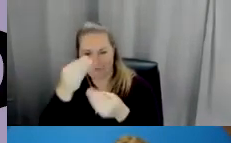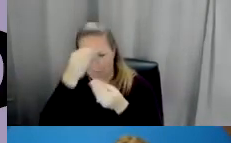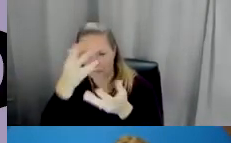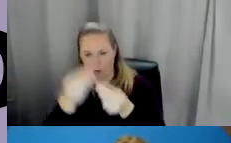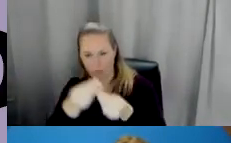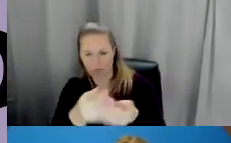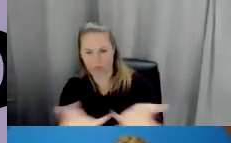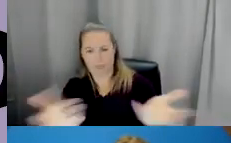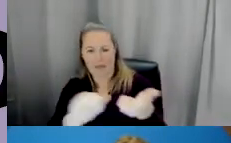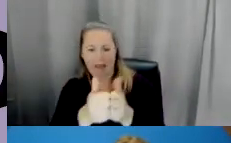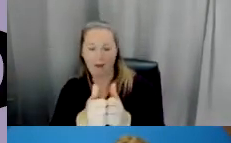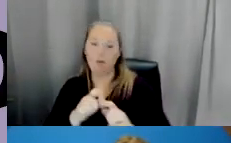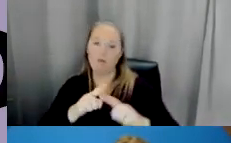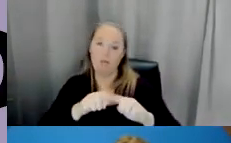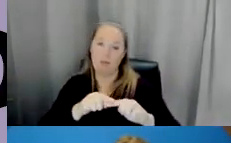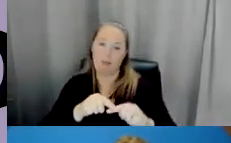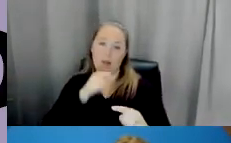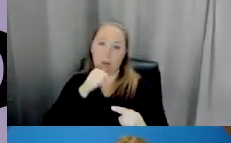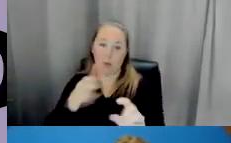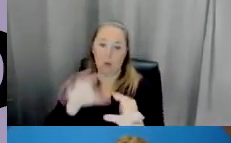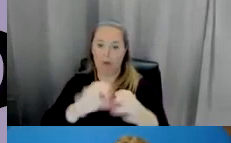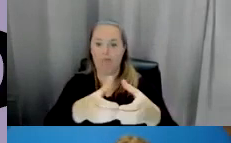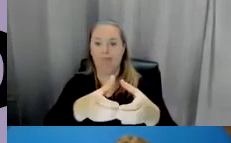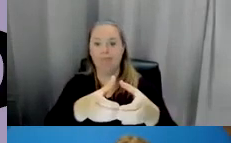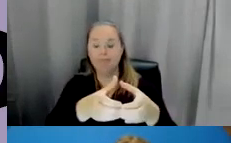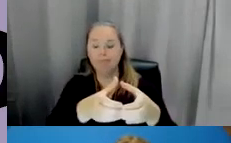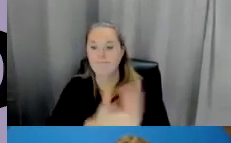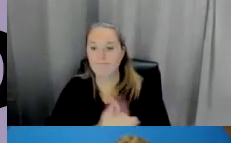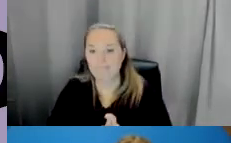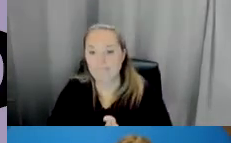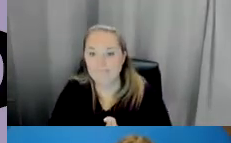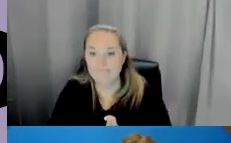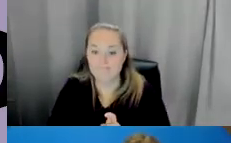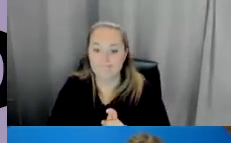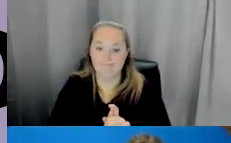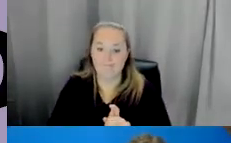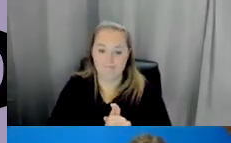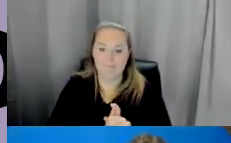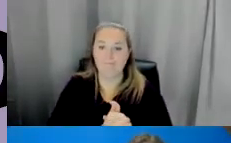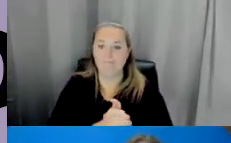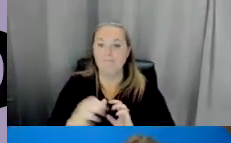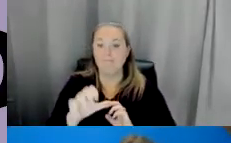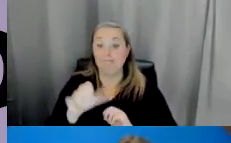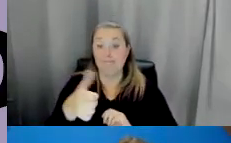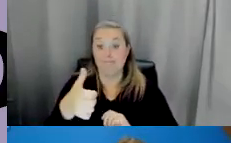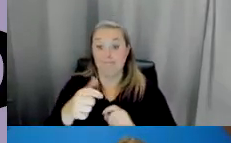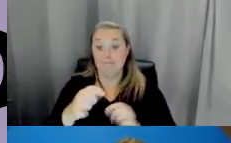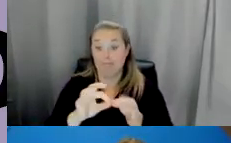A BIT ON THE SPECIFIC COMMUNITY THAT THE ASSESSMENT